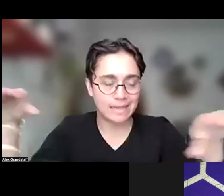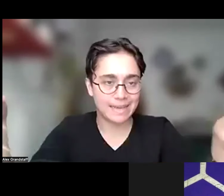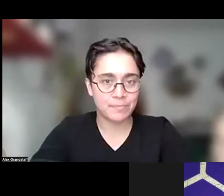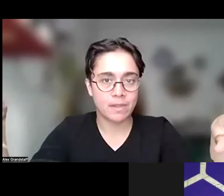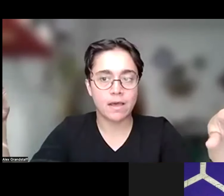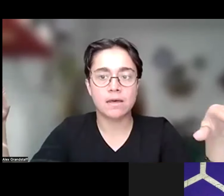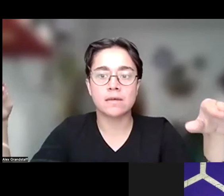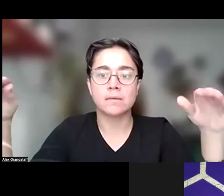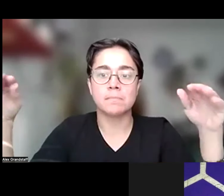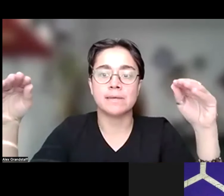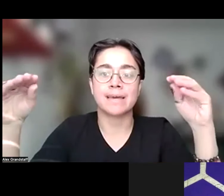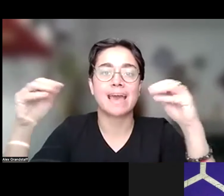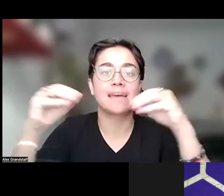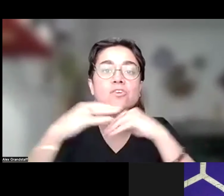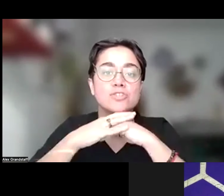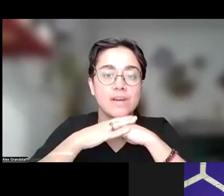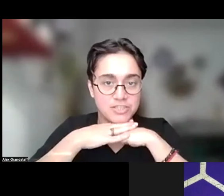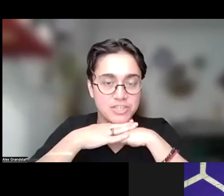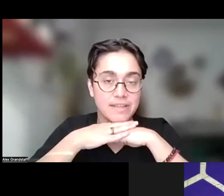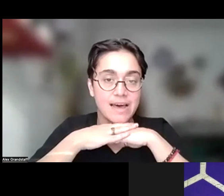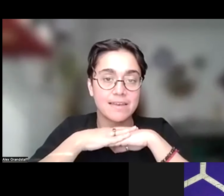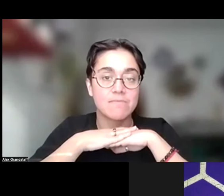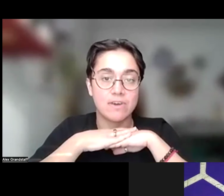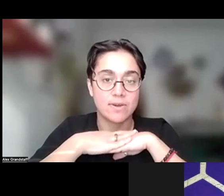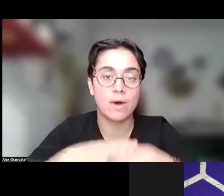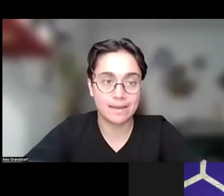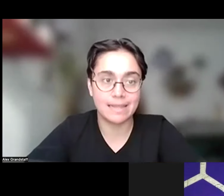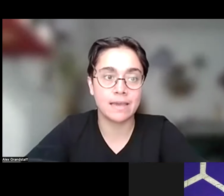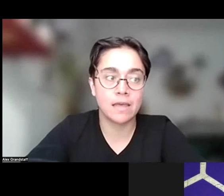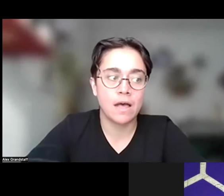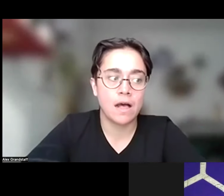you say the word vitriol. That can vary widely.